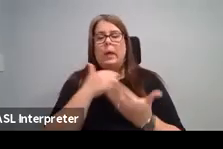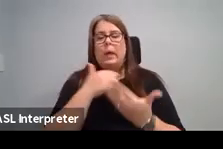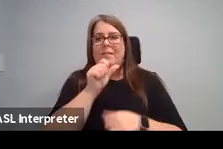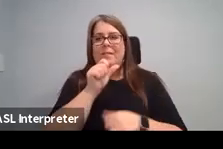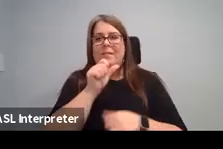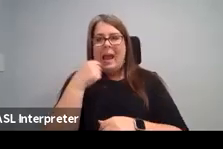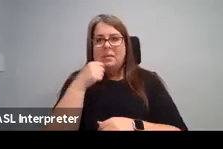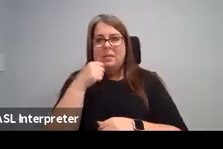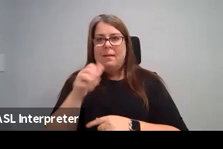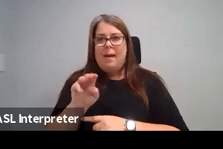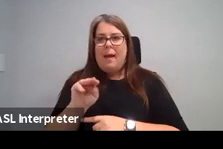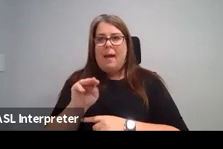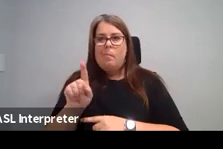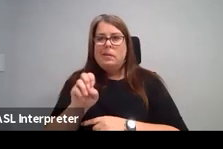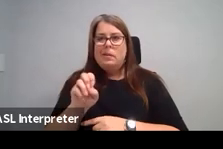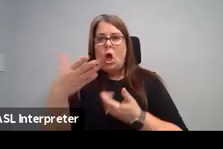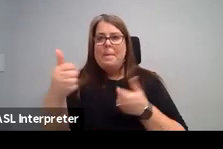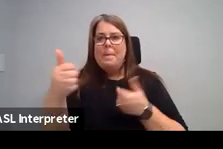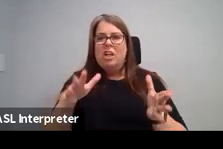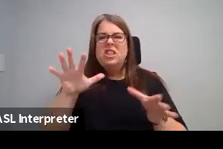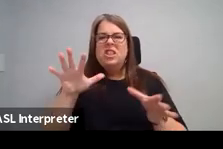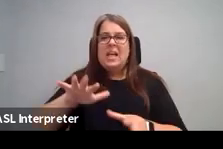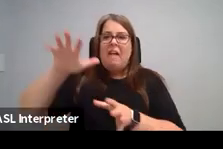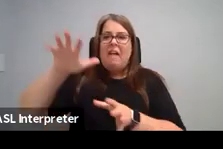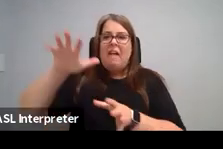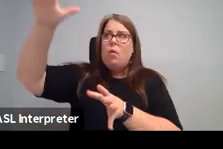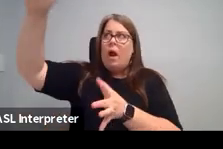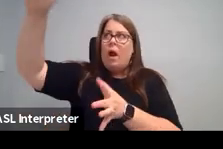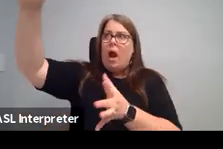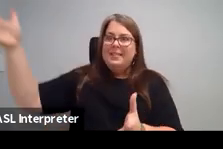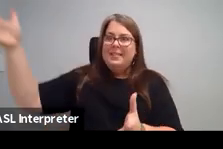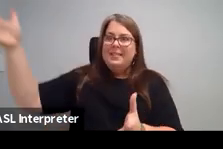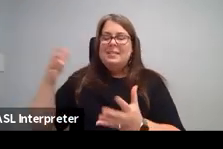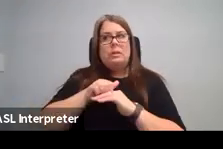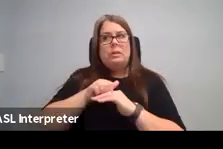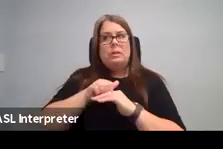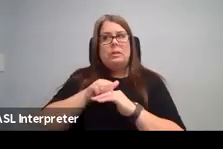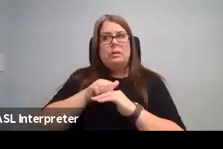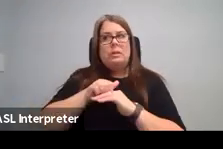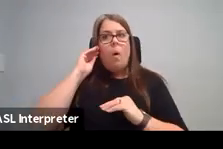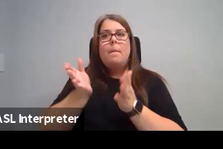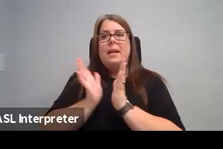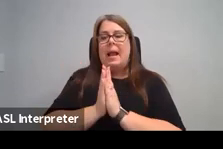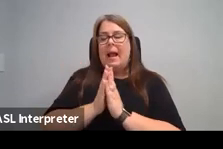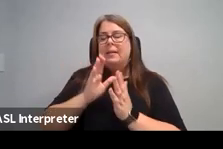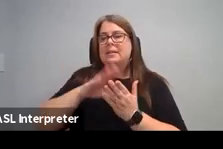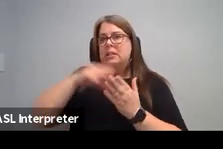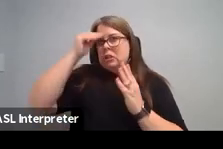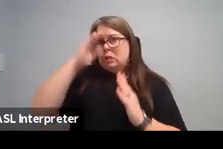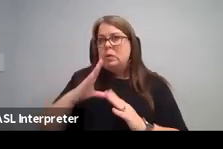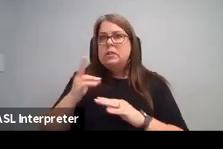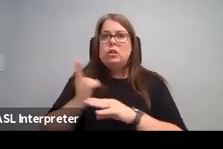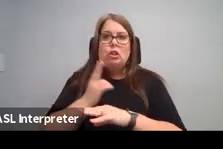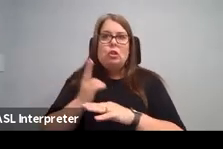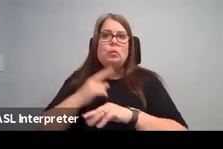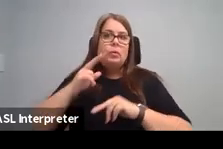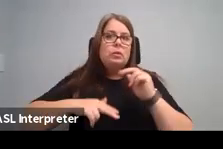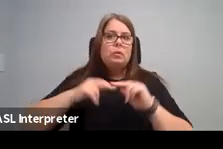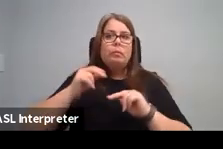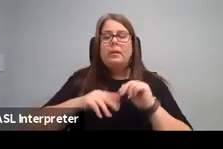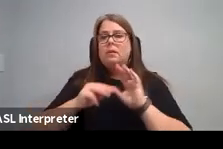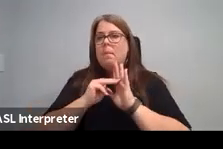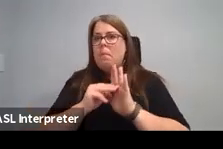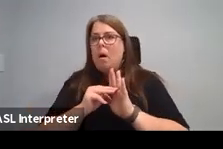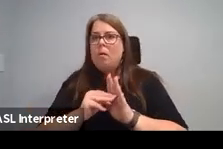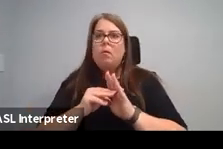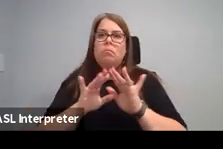Jewyl Alderson Clarke, SDCOE: For a classroom project and you can send him a kit with the proper, you know, scissors or cutting maps that they might need in order to build a smaller model of what you might have done in class. So